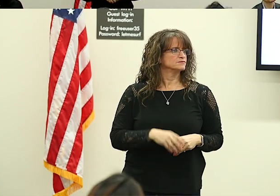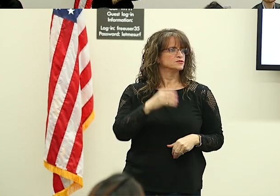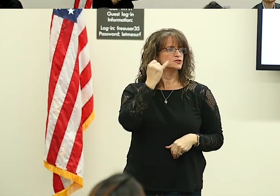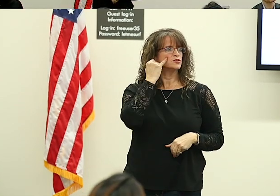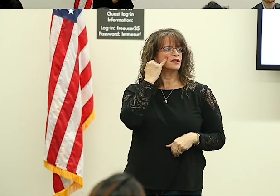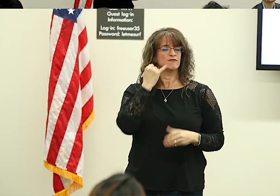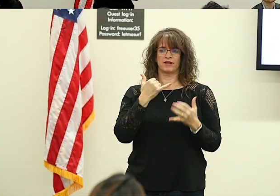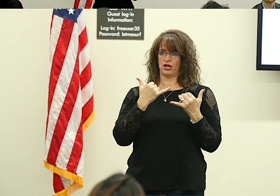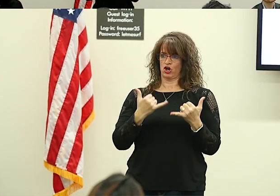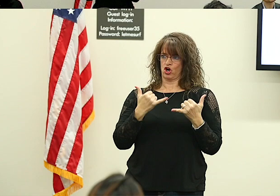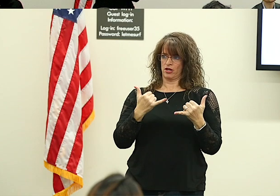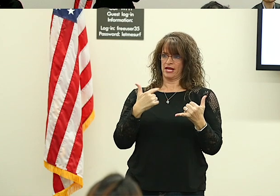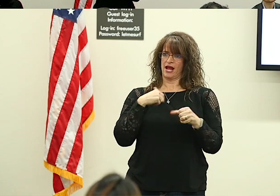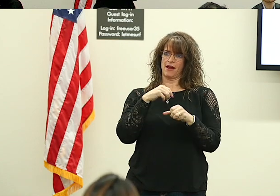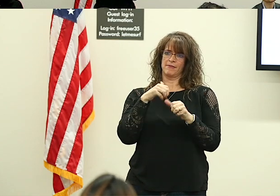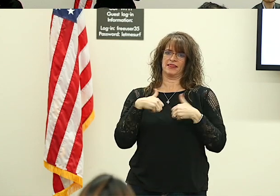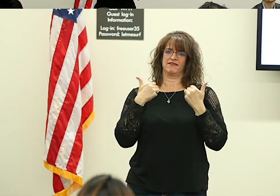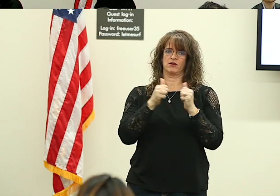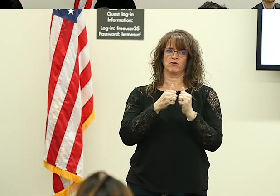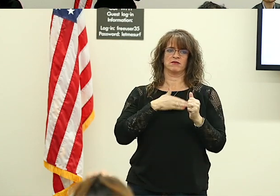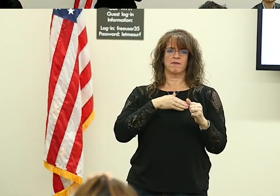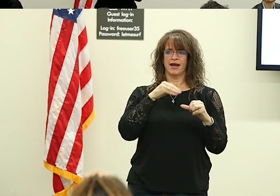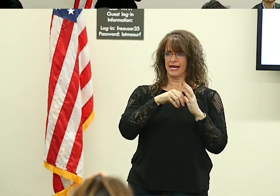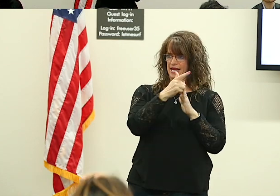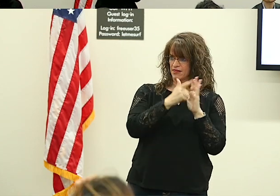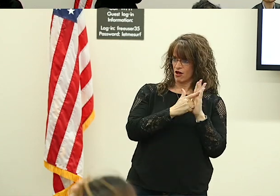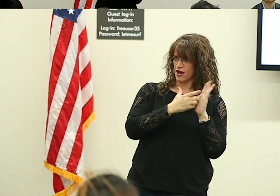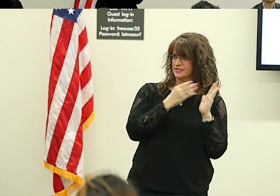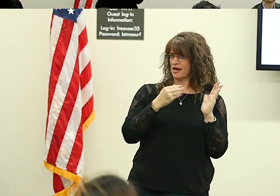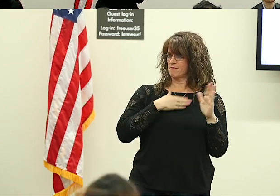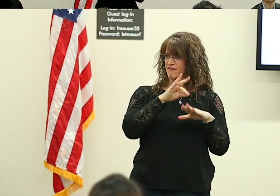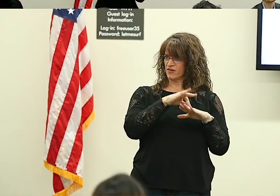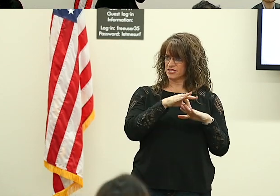I'm currently living with my in laws and have been living there for the past year,